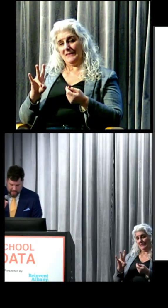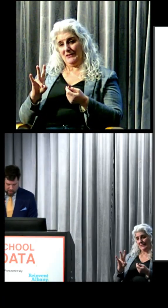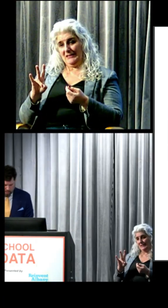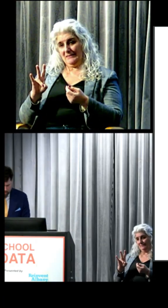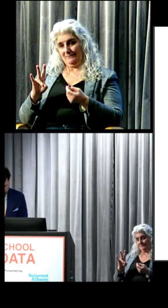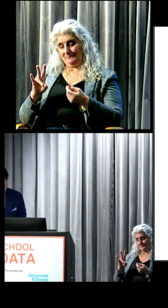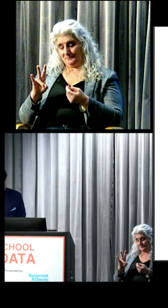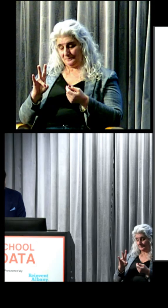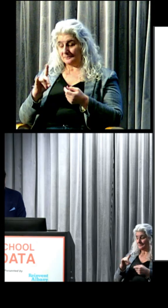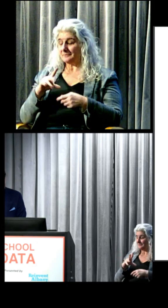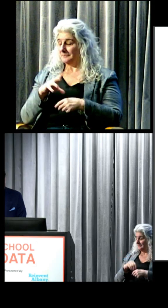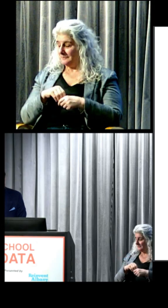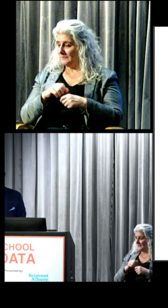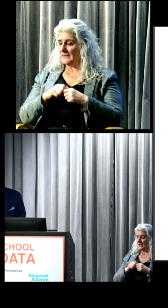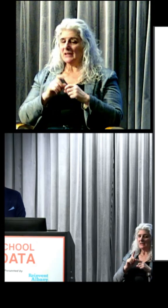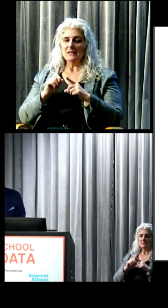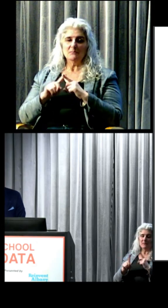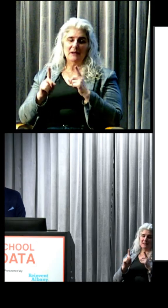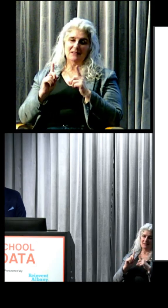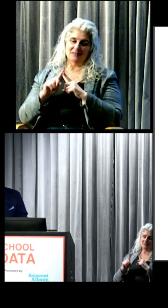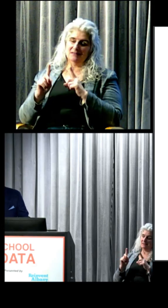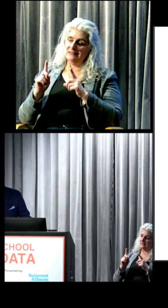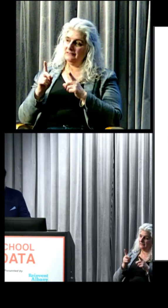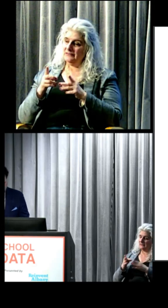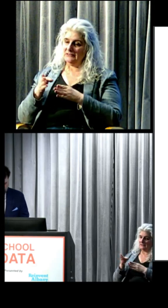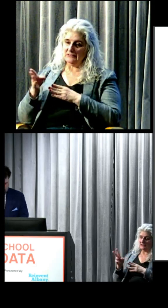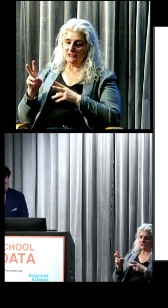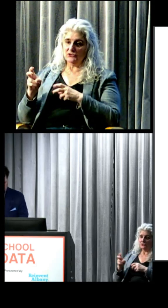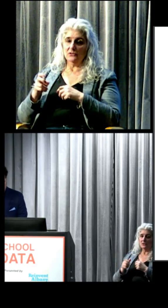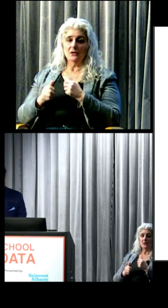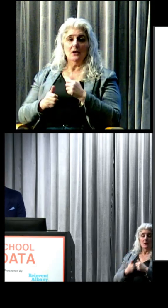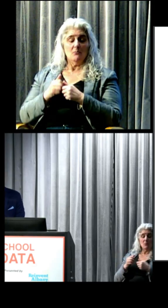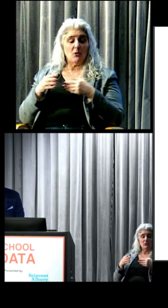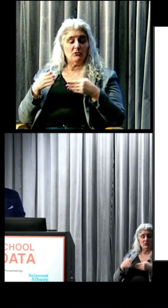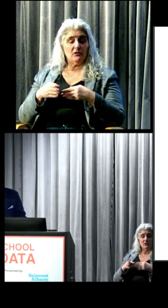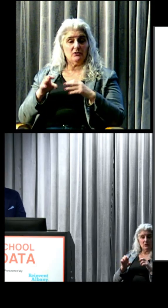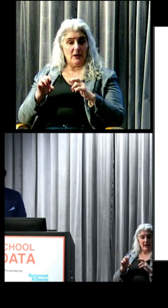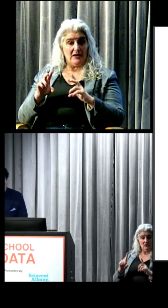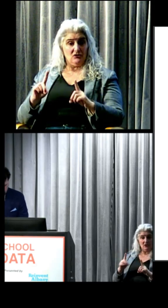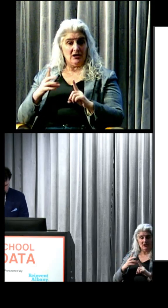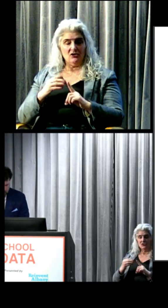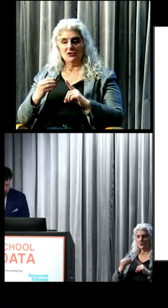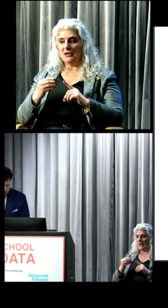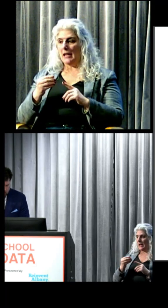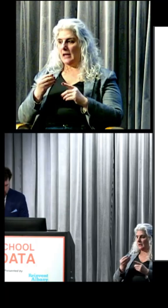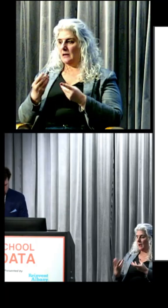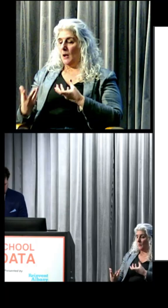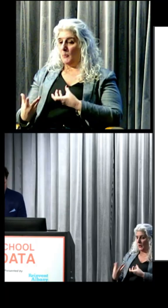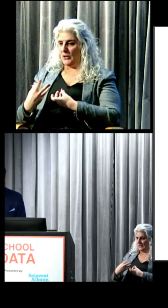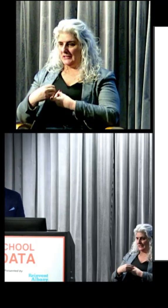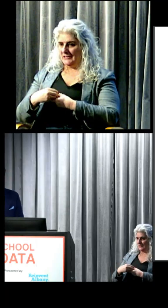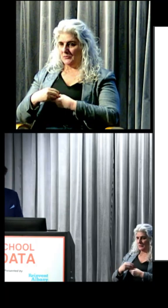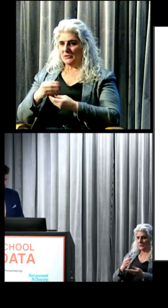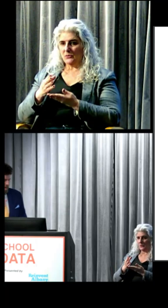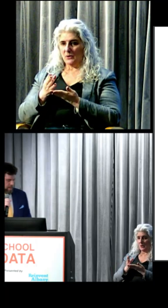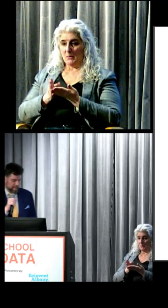it's not a flood that's happening all the time, it's just that your risk of flood when you make certain decisions in a city does increase.